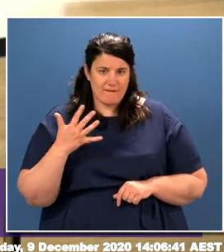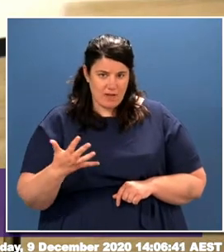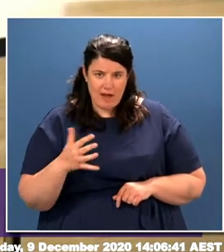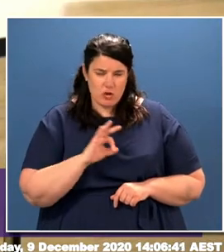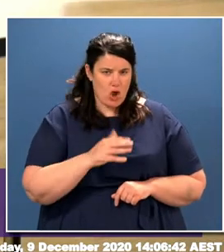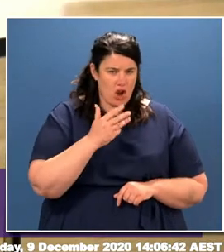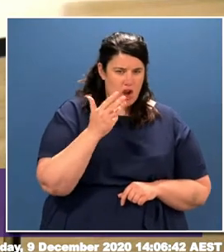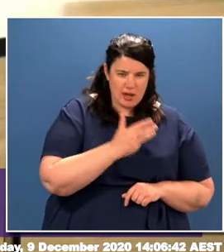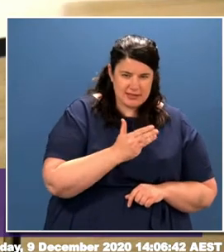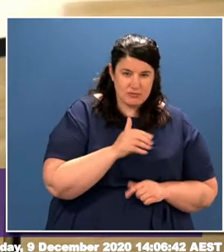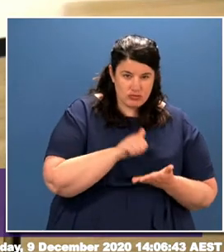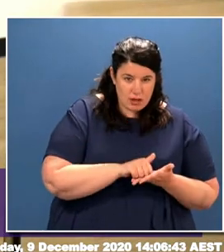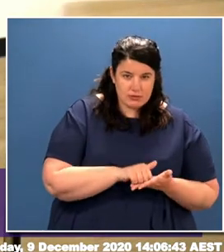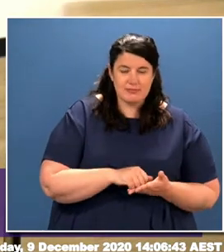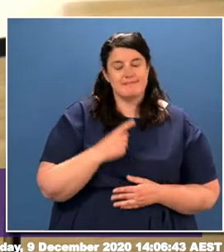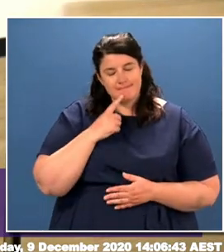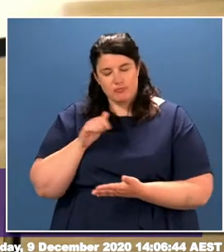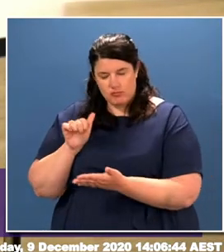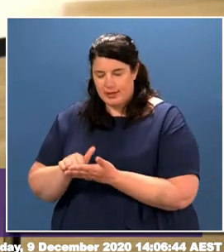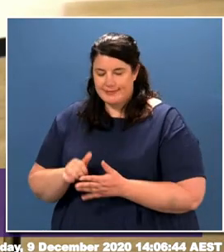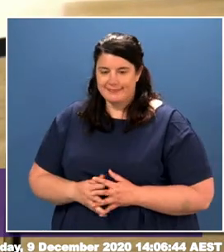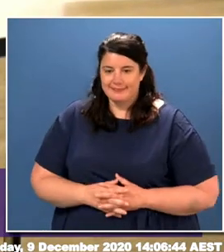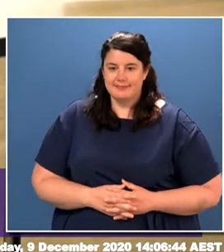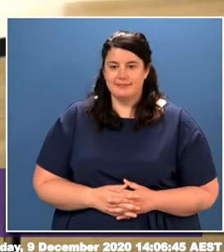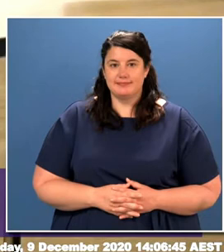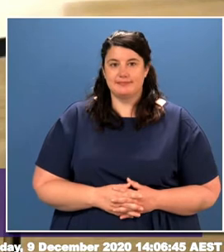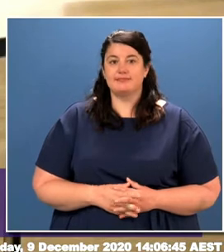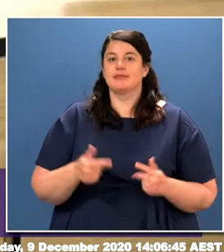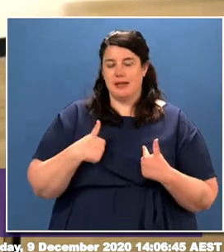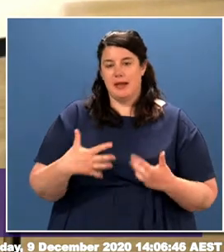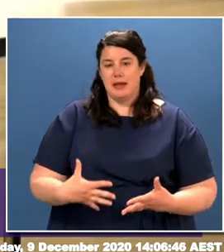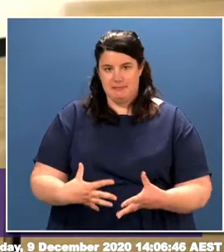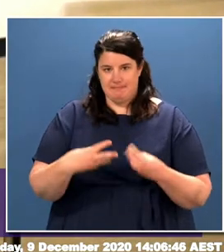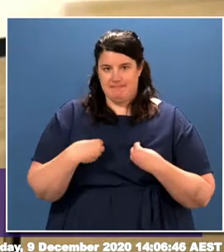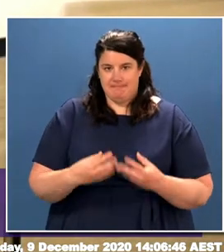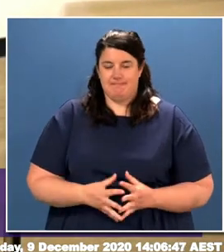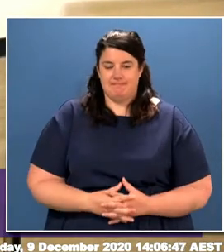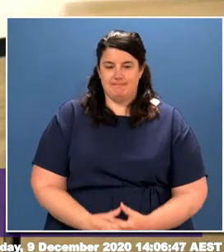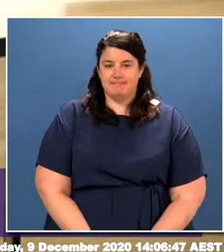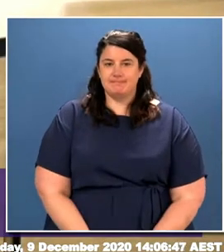I do. Thank you, chair. On that basis, the answer is yes. Thank you, Chair.